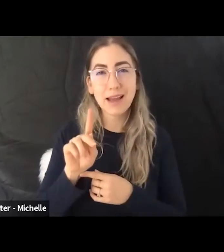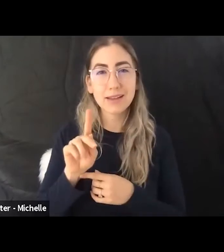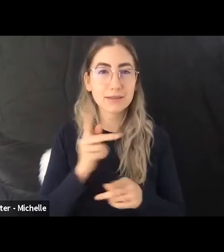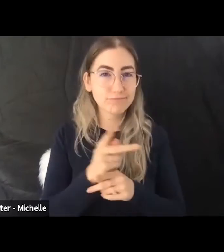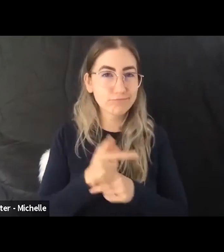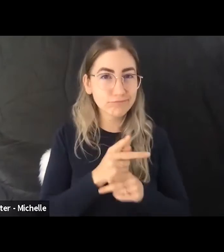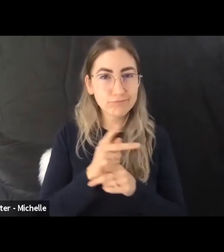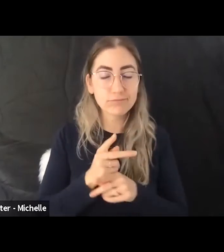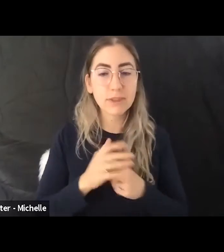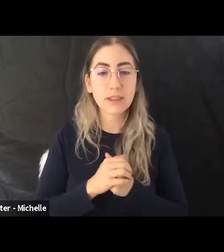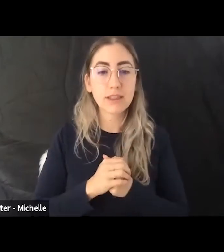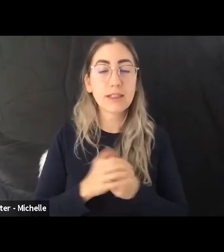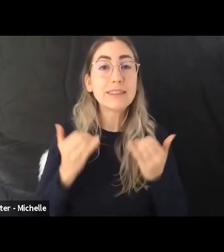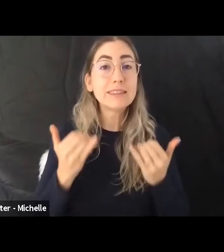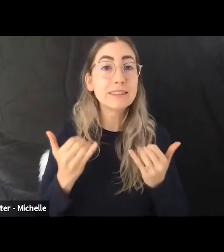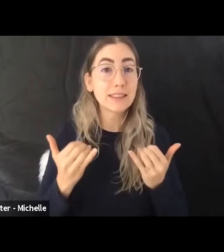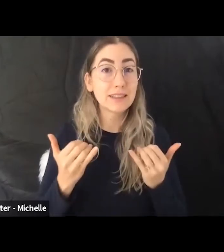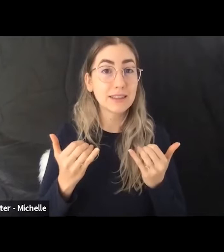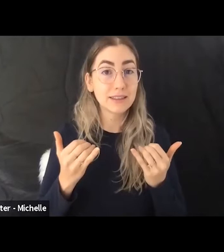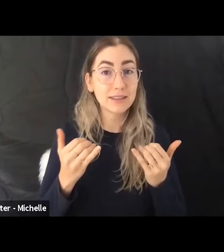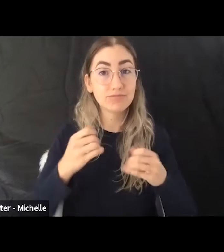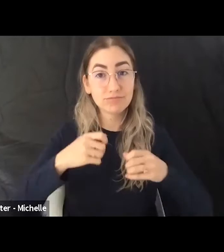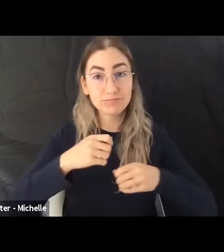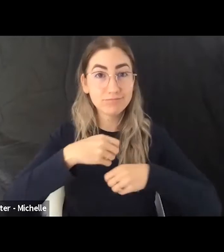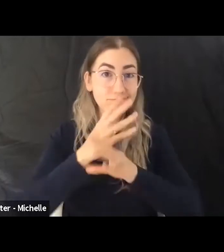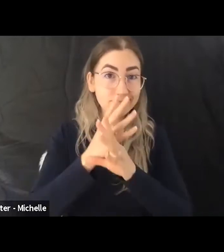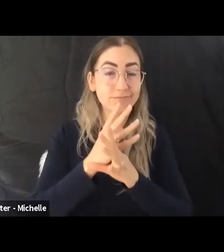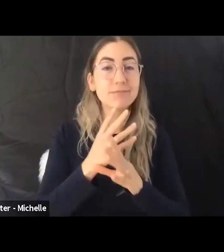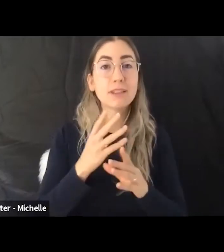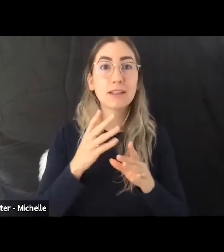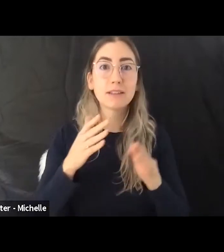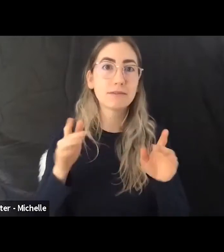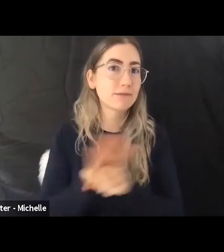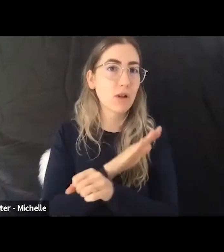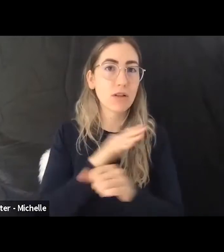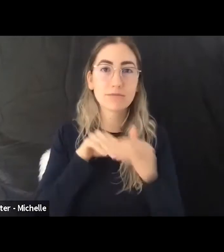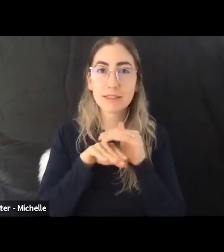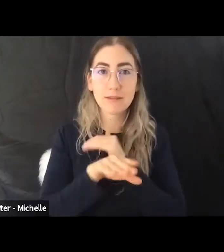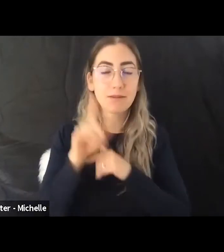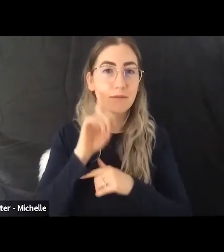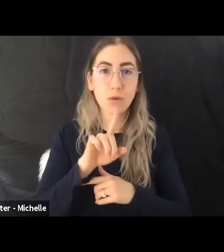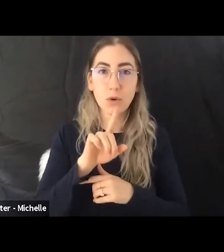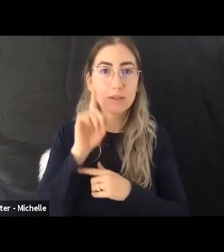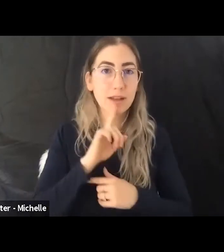TODAY'S WEBINAR IS FULLY ACCESSIBLE FOR THOSE WHO ARE DEAF ACCESSIBLE FOR THOSE WHO ARE DEAF AND HARD OF HEARING , AND WE HAVE CLOSED CAPTIONING AND HARD OF HEARING, AND WE HAVE CLOSED CAPTIONING AND SIGN LANGUAGE INTERPRETATION AVAILABLE.